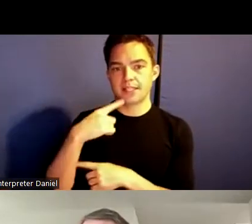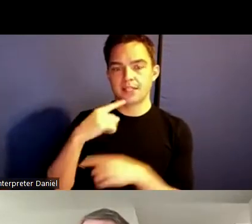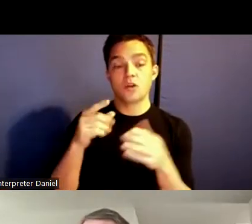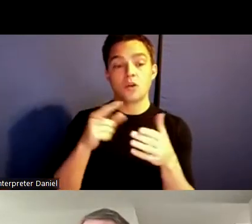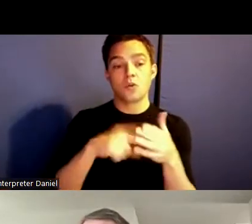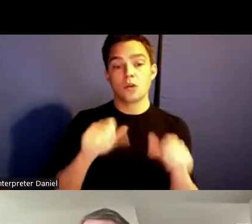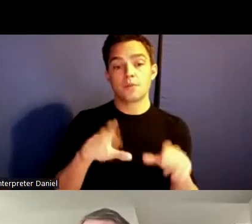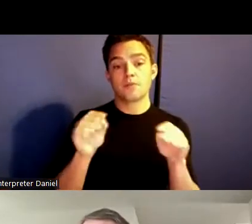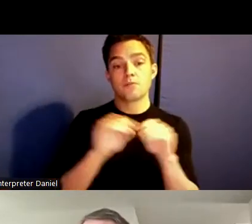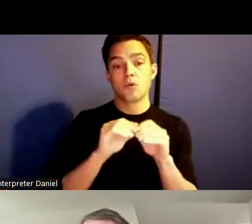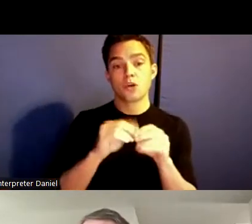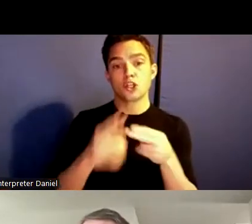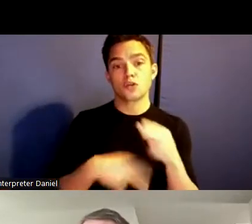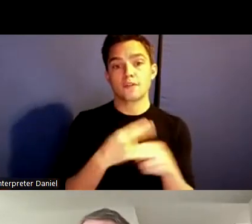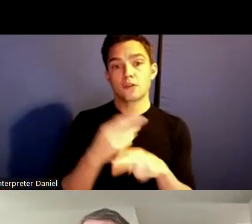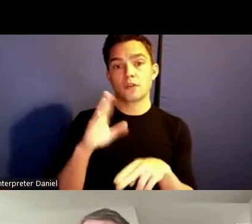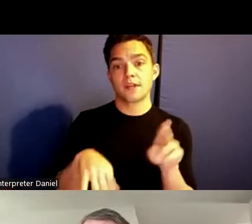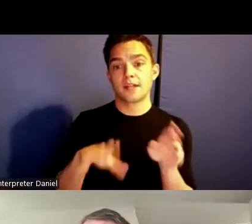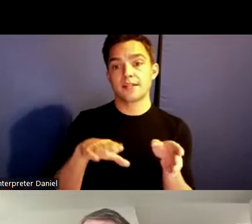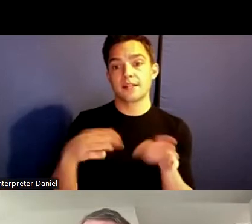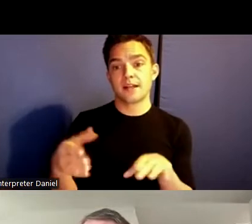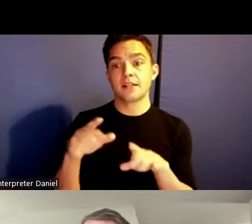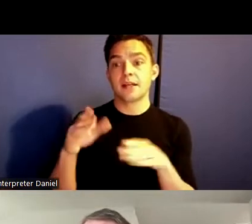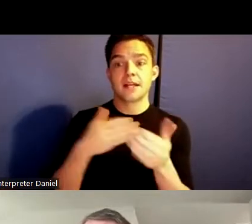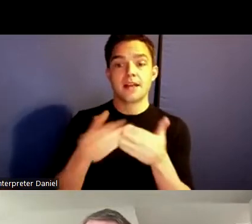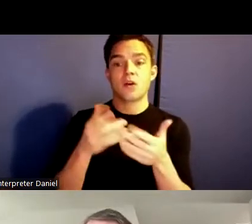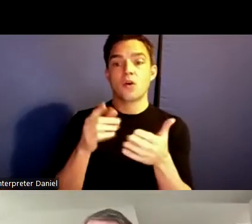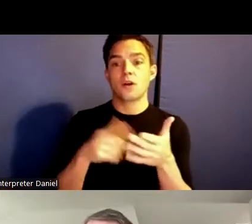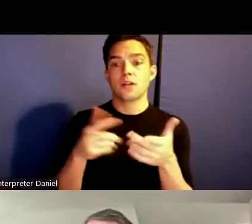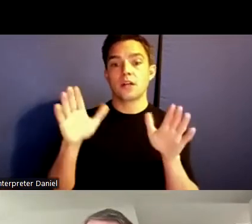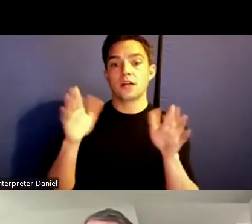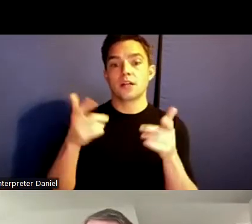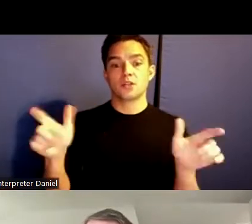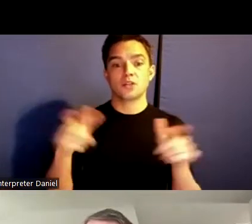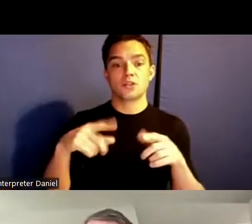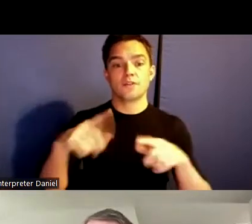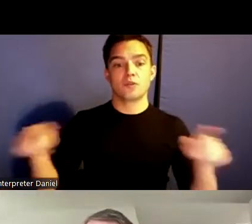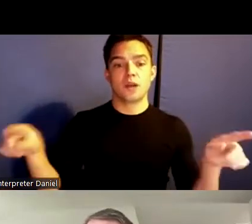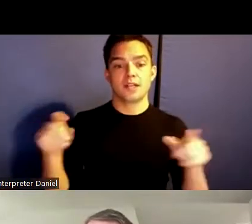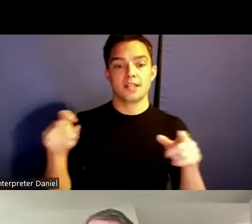universal than death. Yet, what an incredible variety of responses hitting books. So that